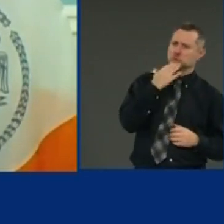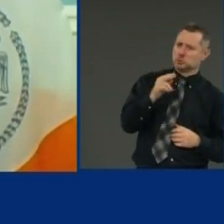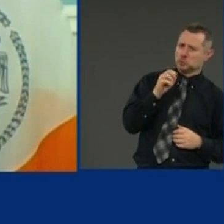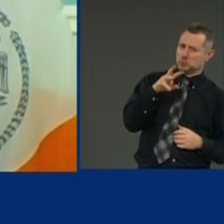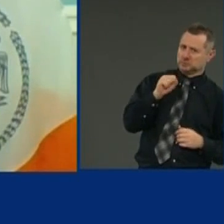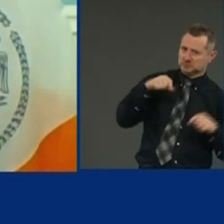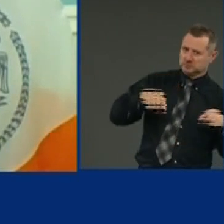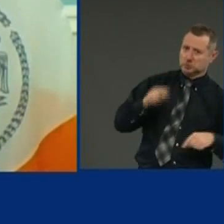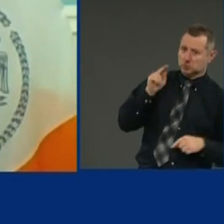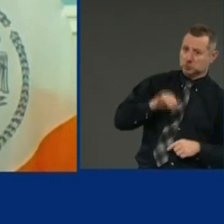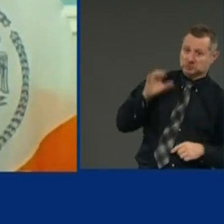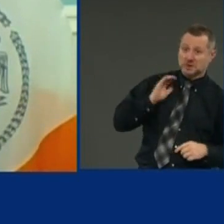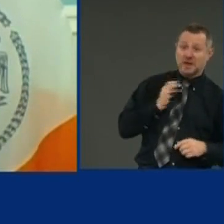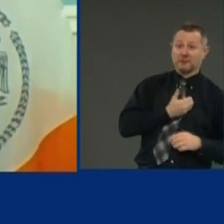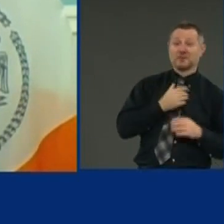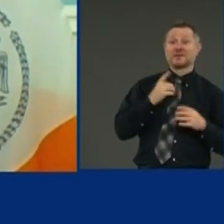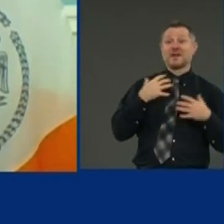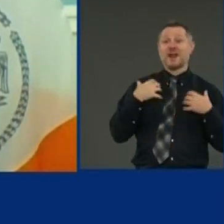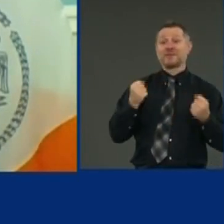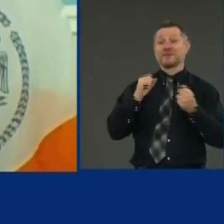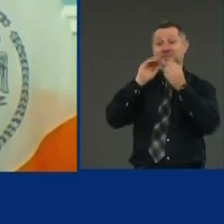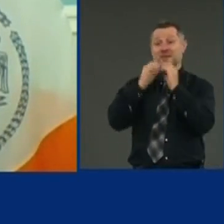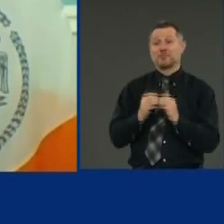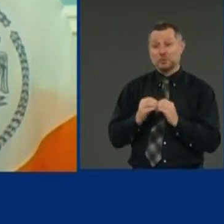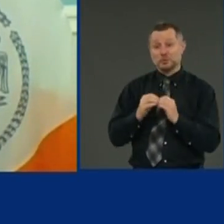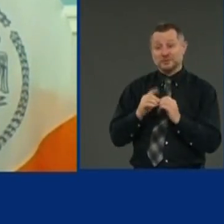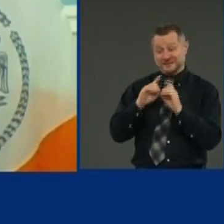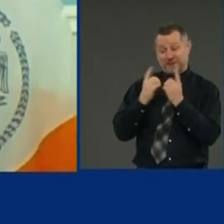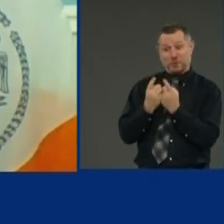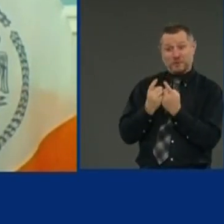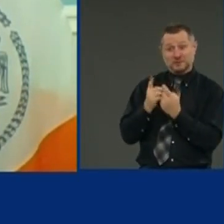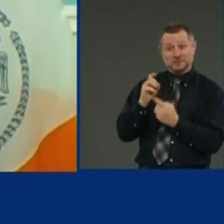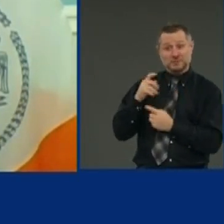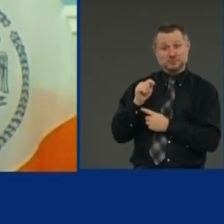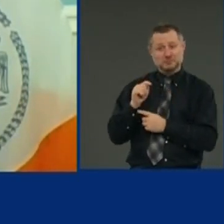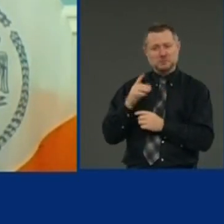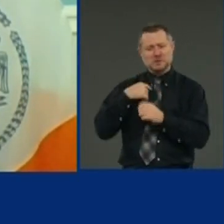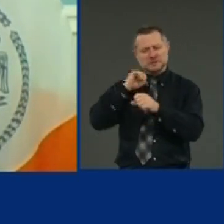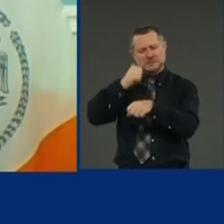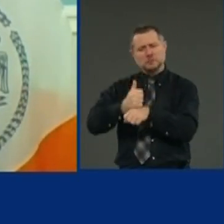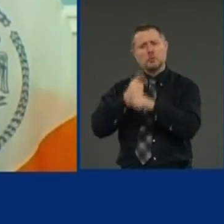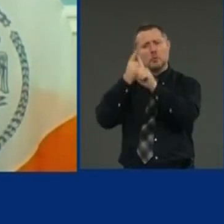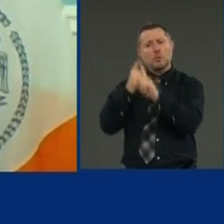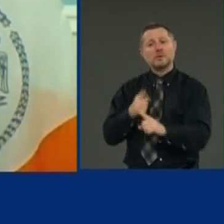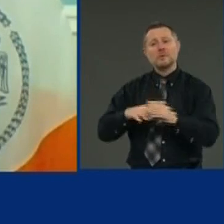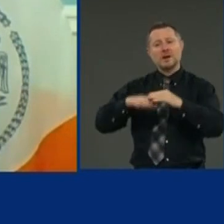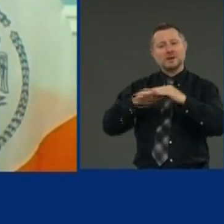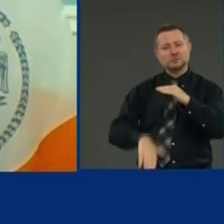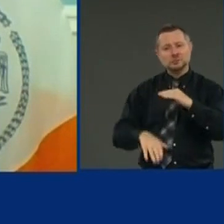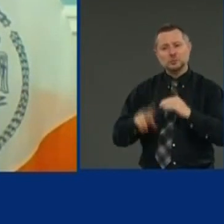I JUST WANT YOU TO HEAR THIS GOOD NEWS ABOUT THE CITY, OUR OWN HEALTH DEPARTMENT INDICATORS.